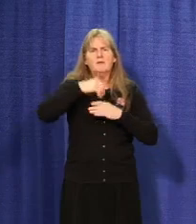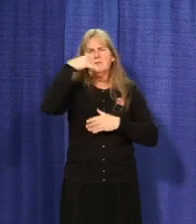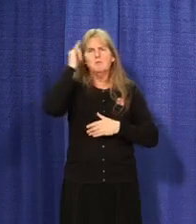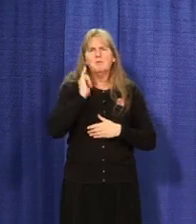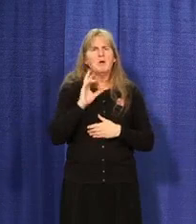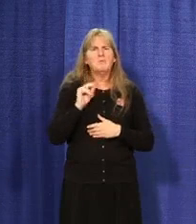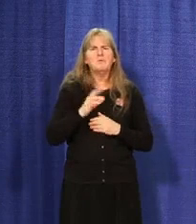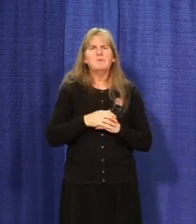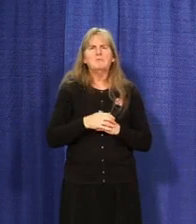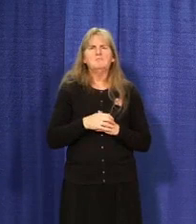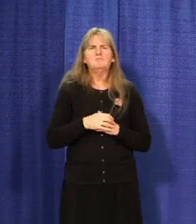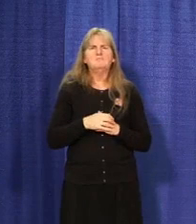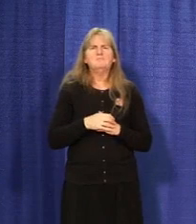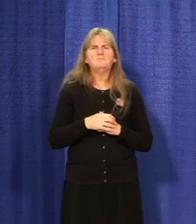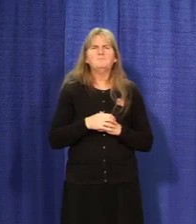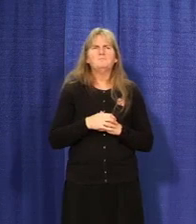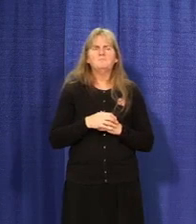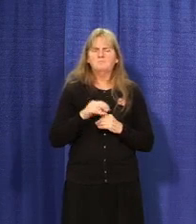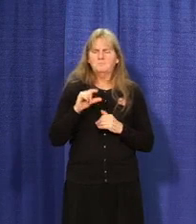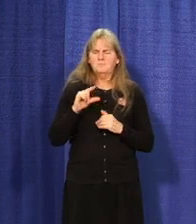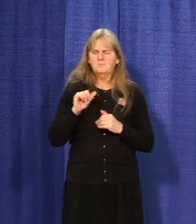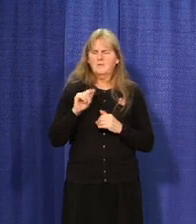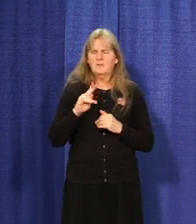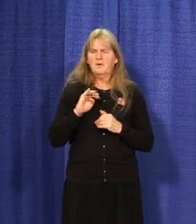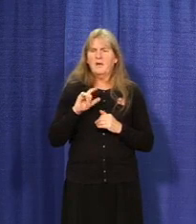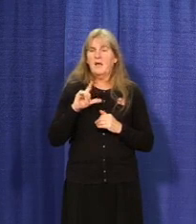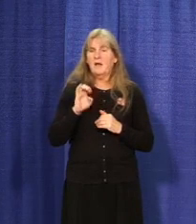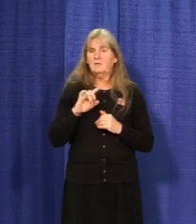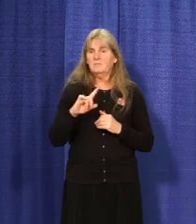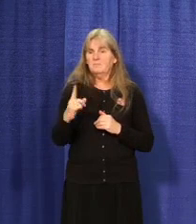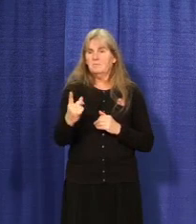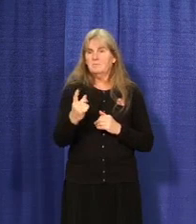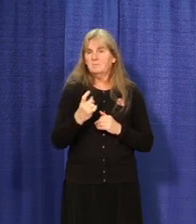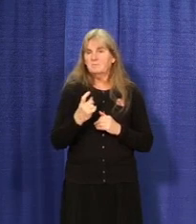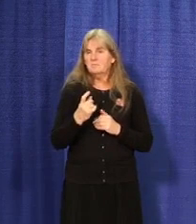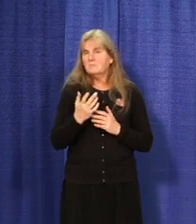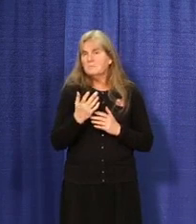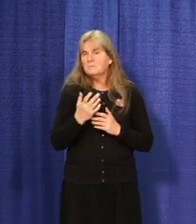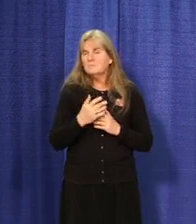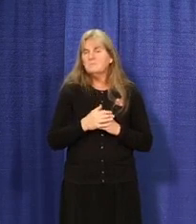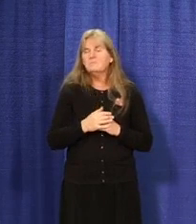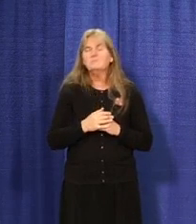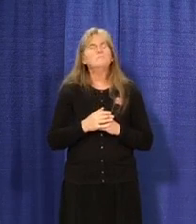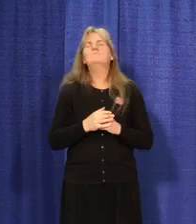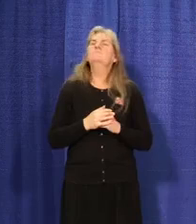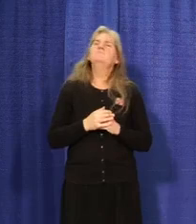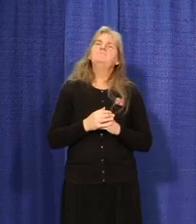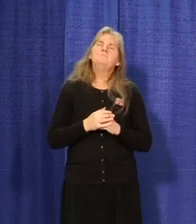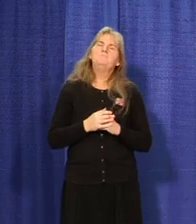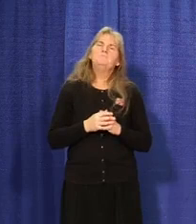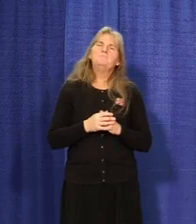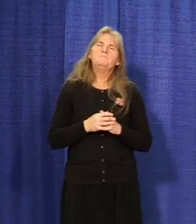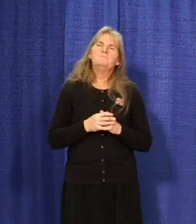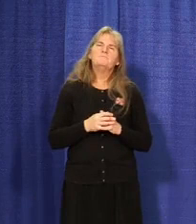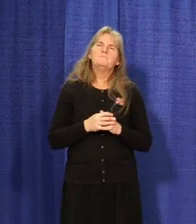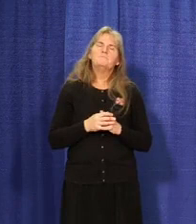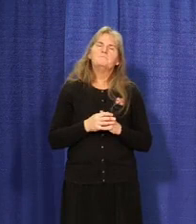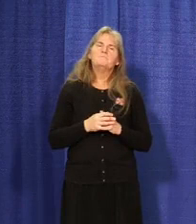Pat: Thank you. Gabrielle? Reporter: I know in BC and